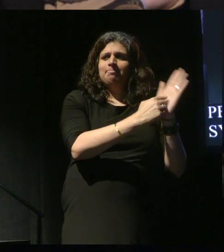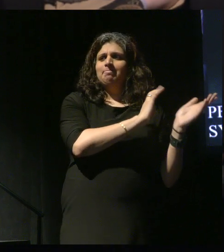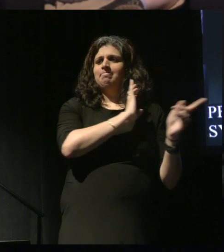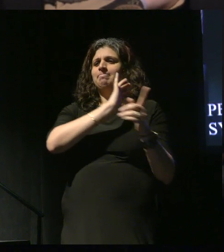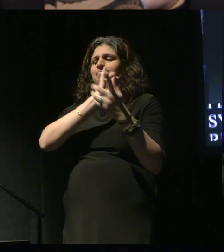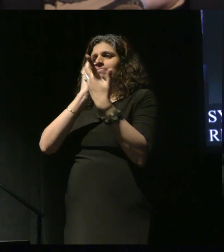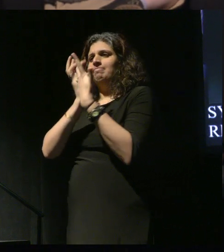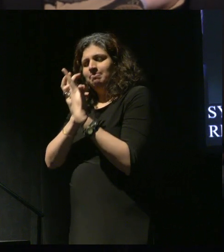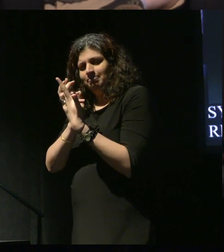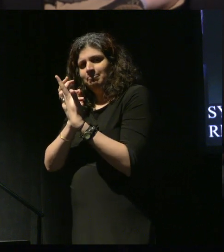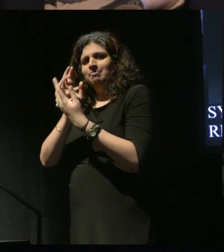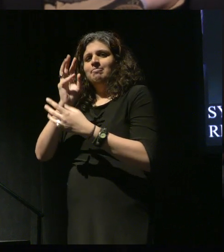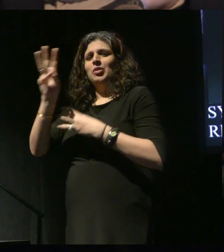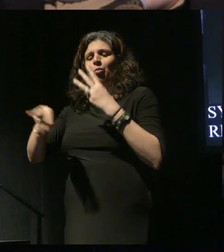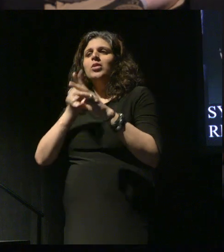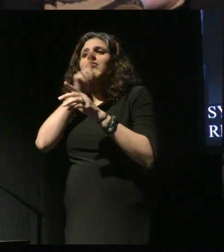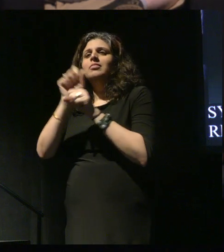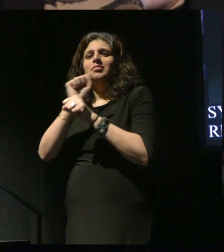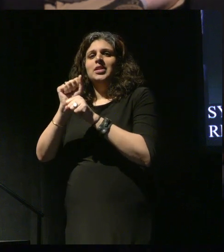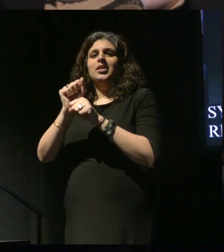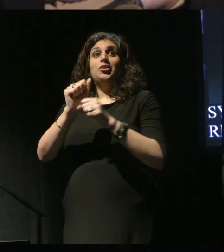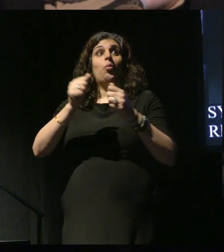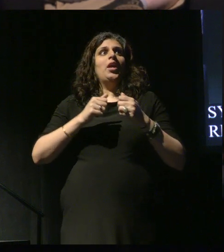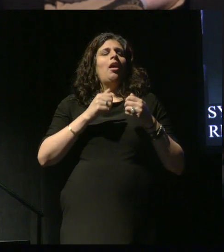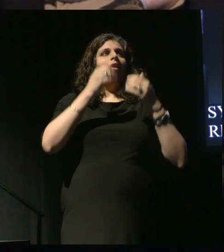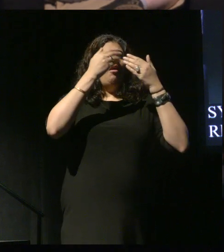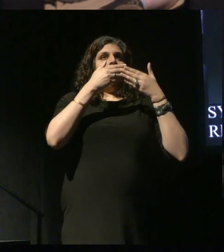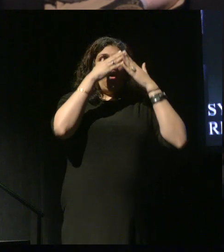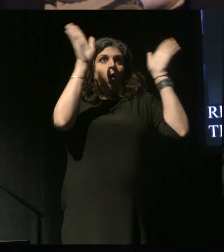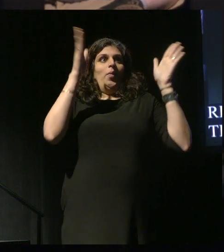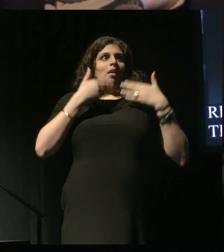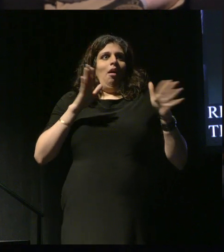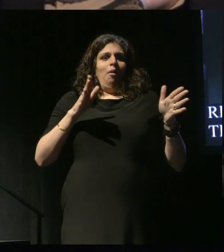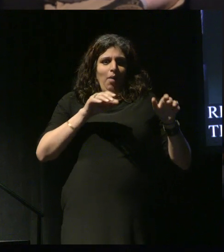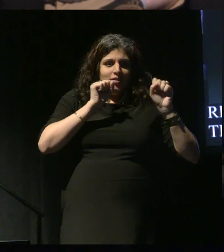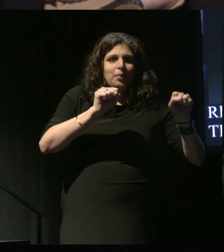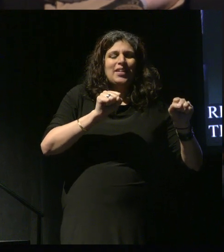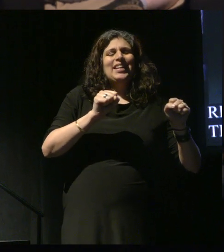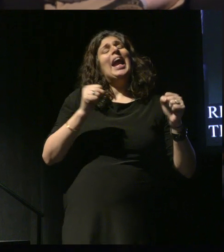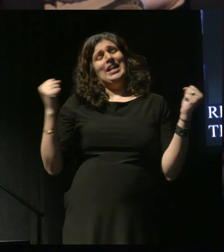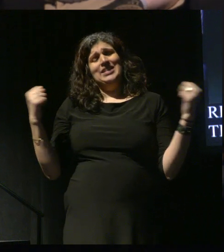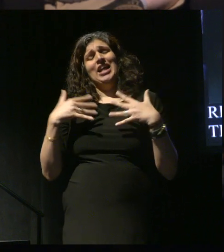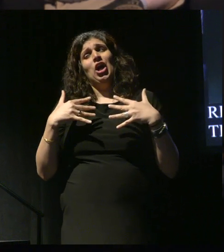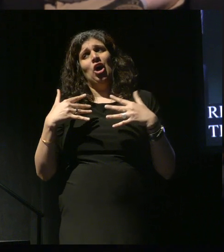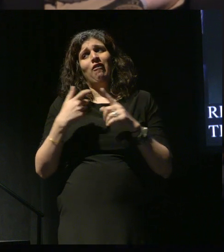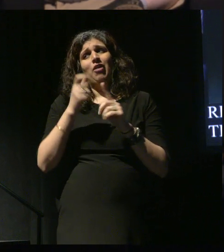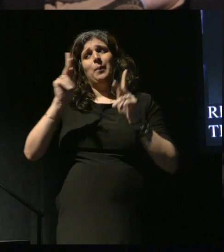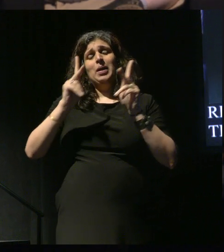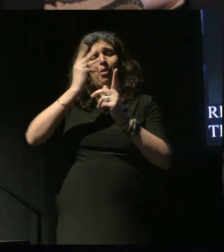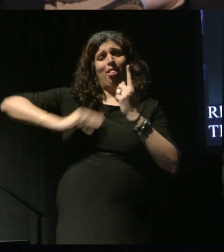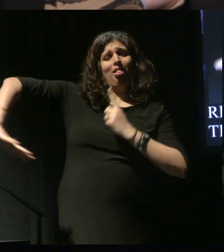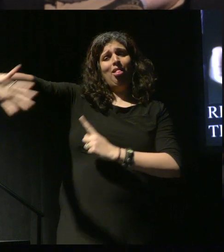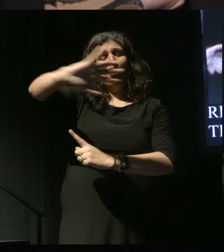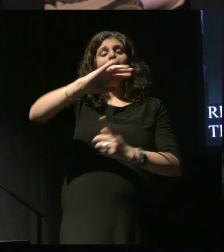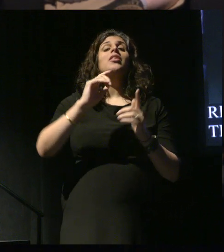possibility and also terror for the people around us. Yeah. You know, these rituals or invitations or exercises